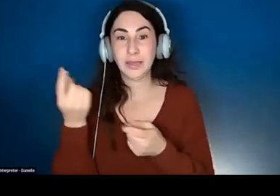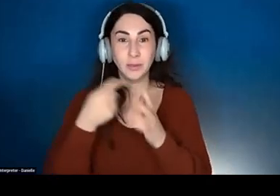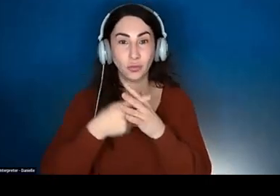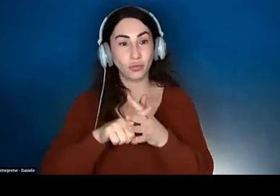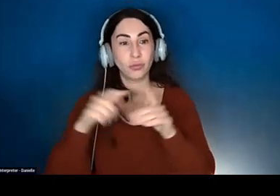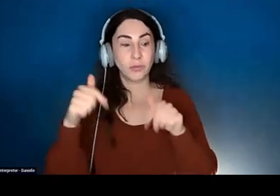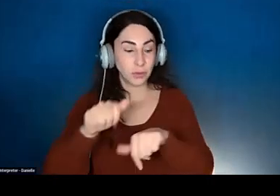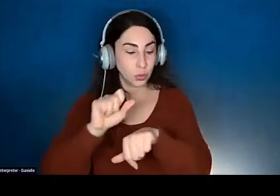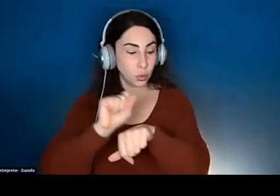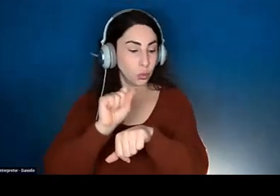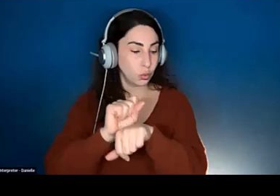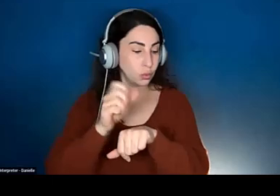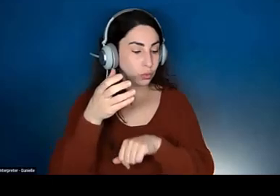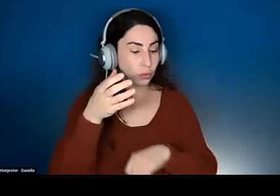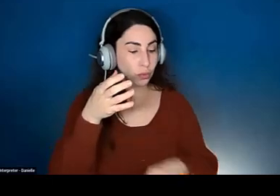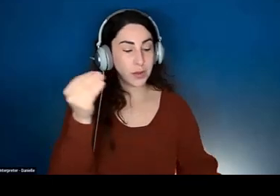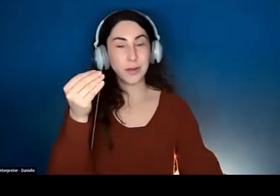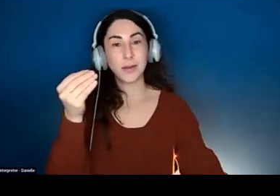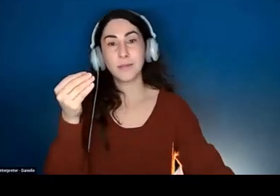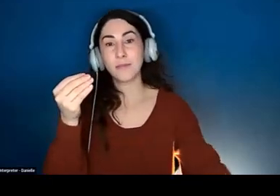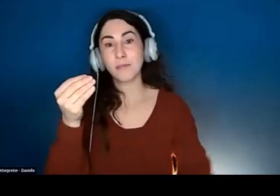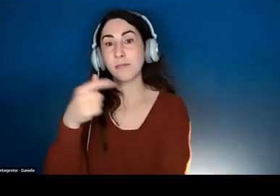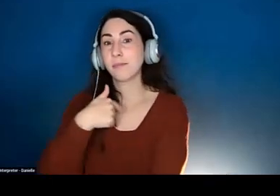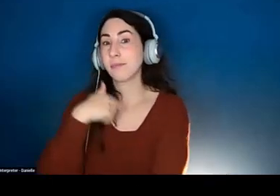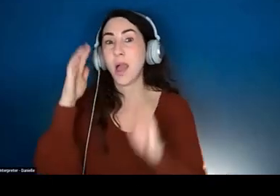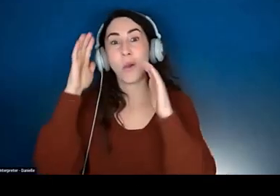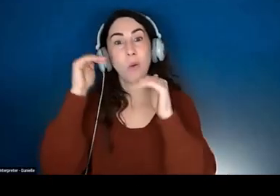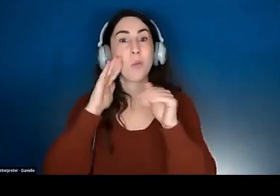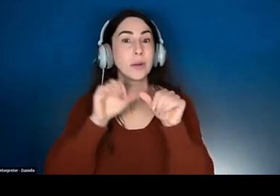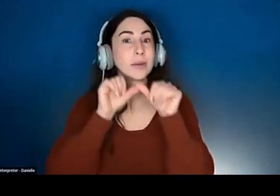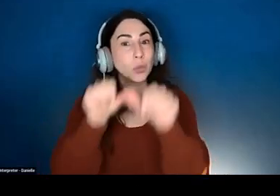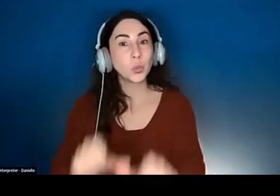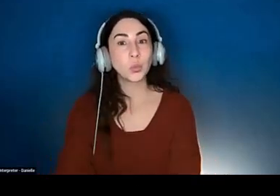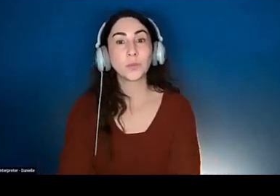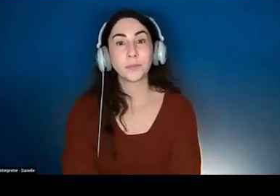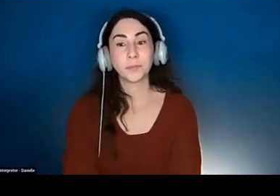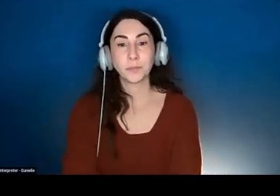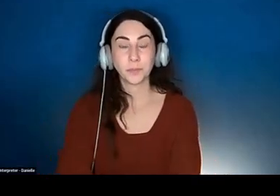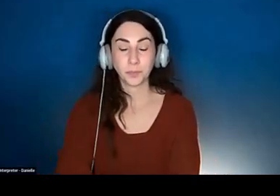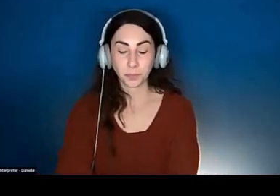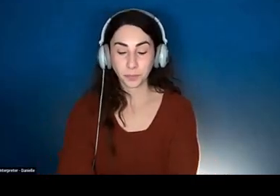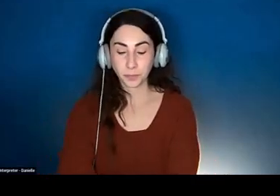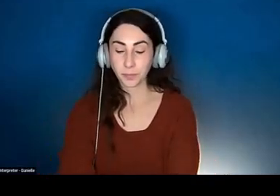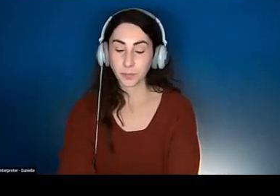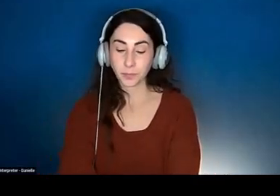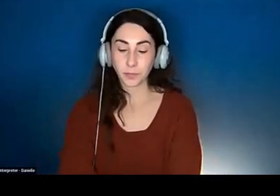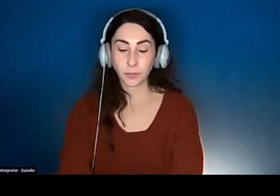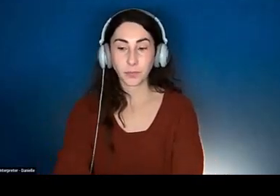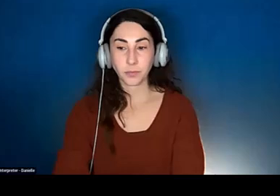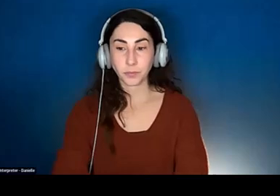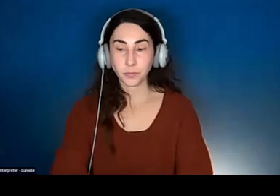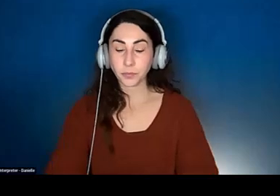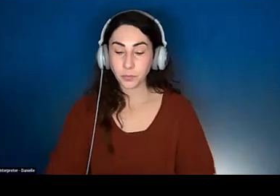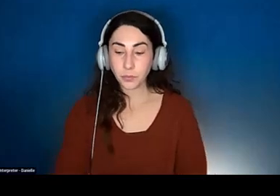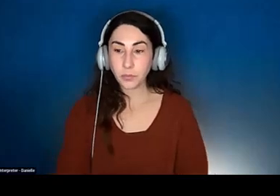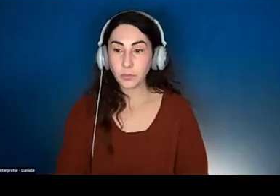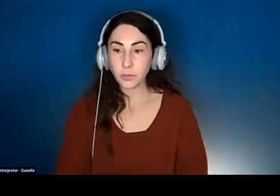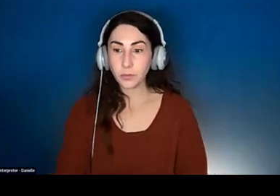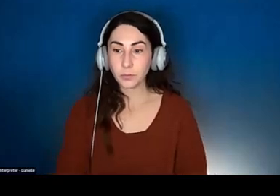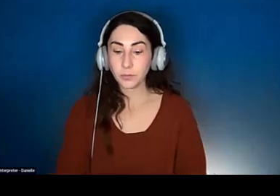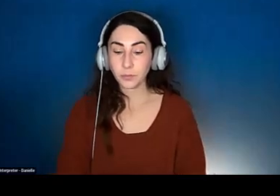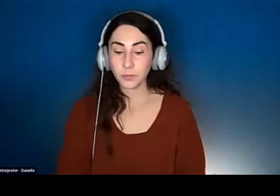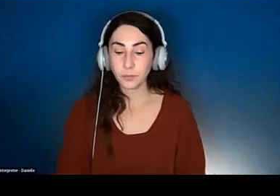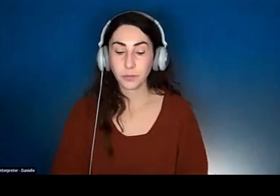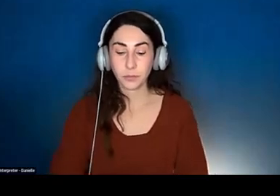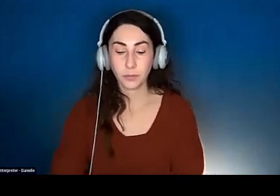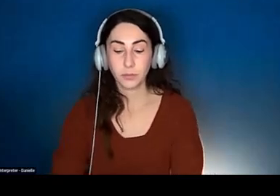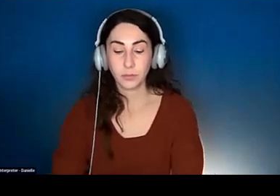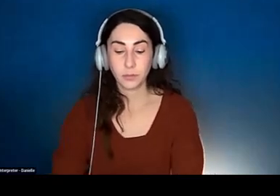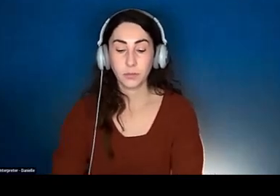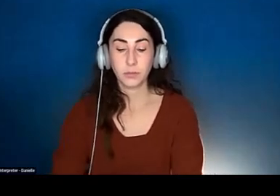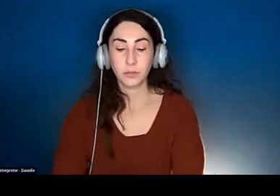I'm hoping that will continue so um I am a uh the director